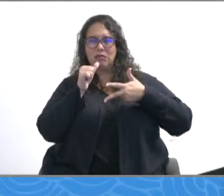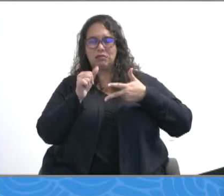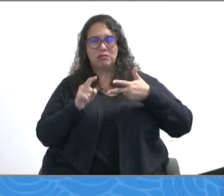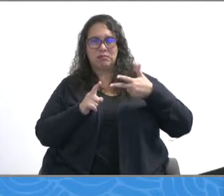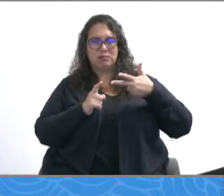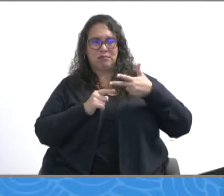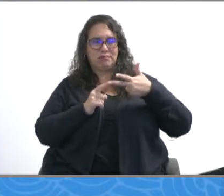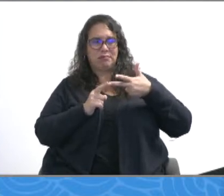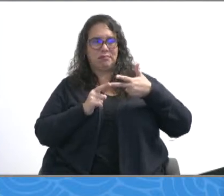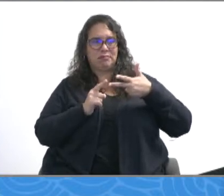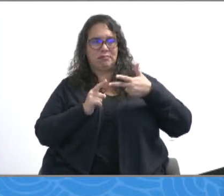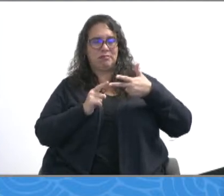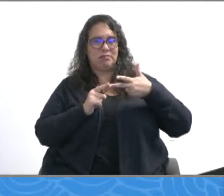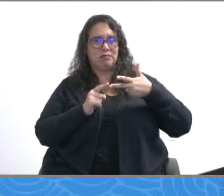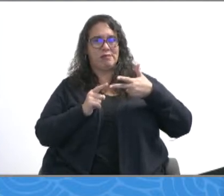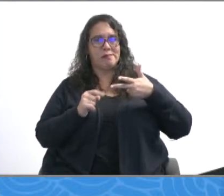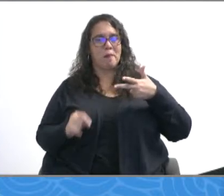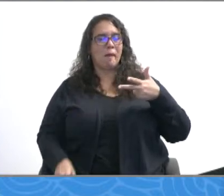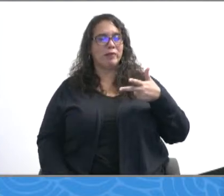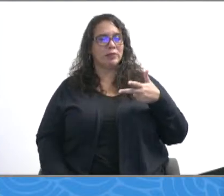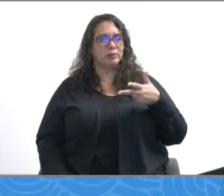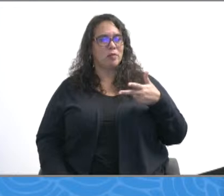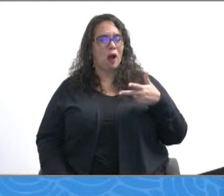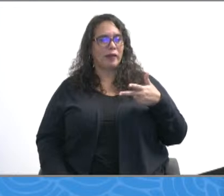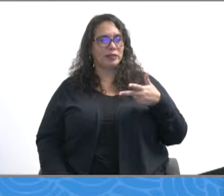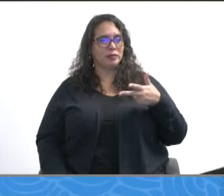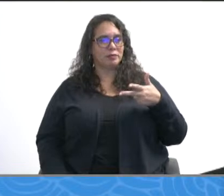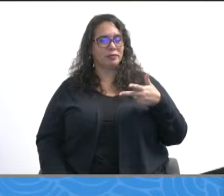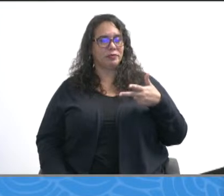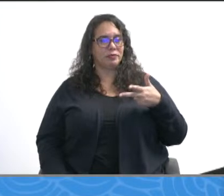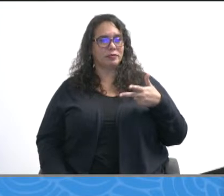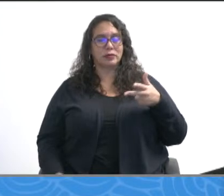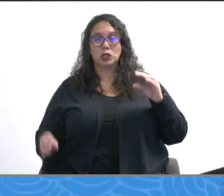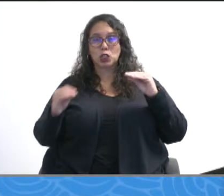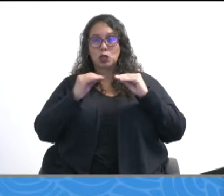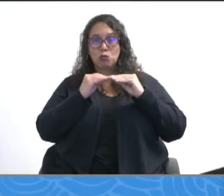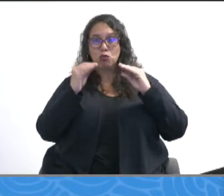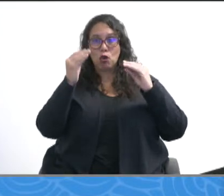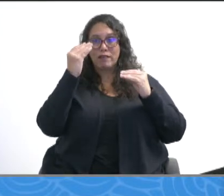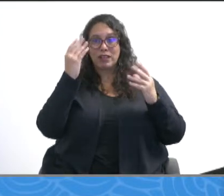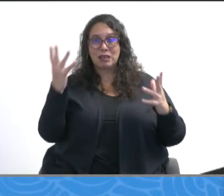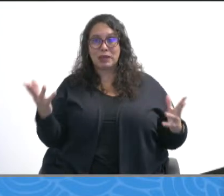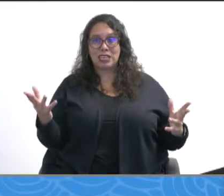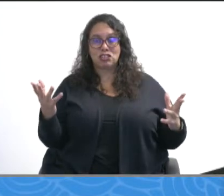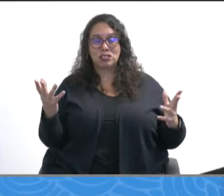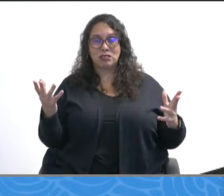from the LCAP. But for more information, and I'm gonna be very slow about this,